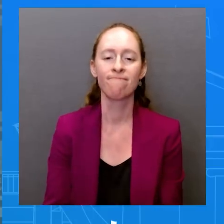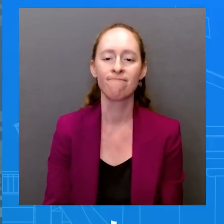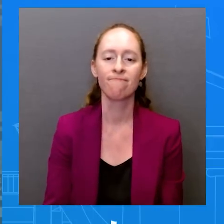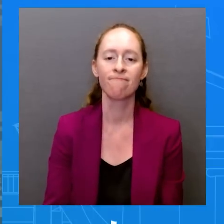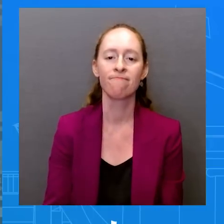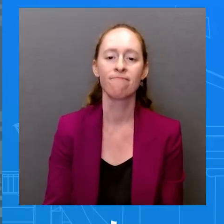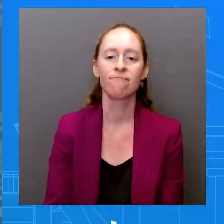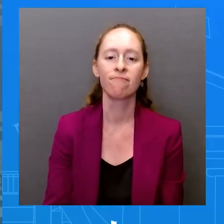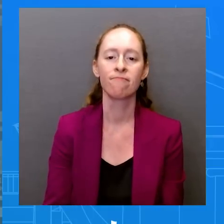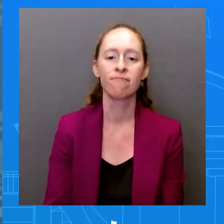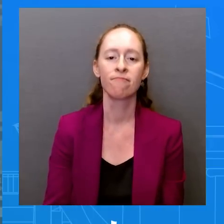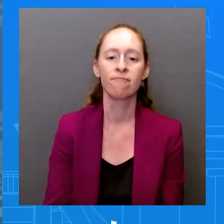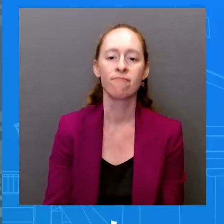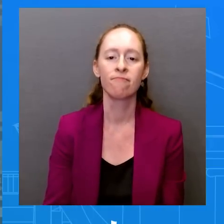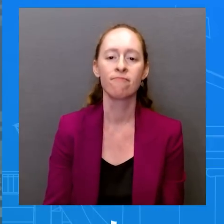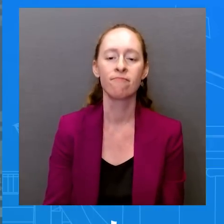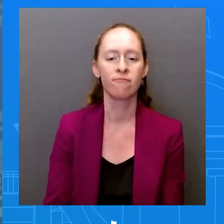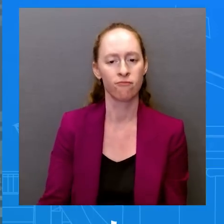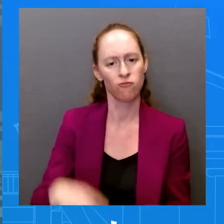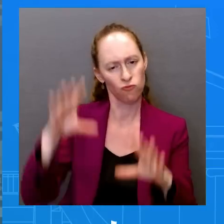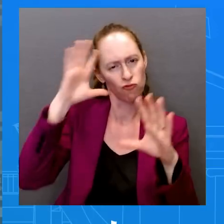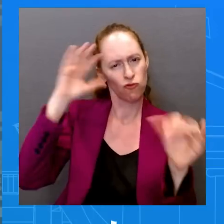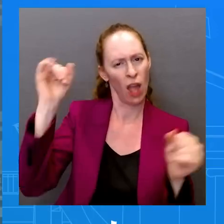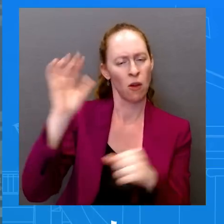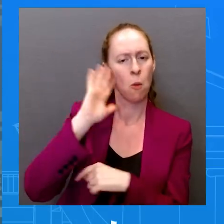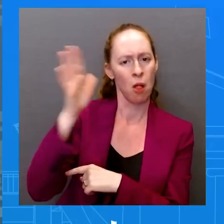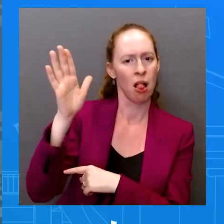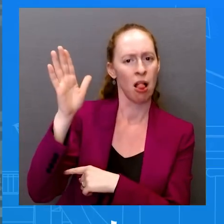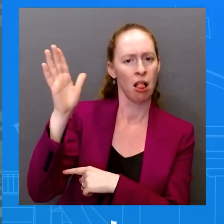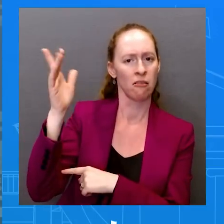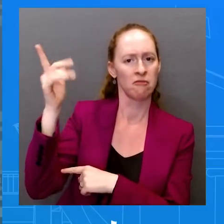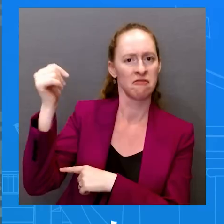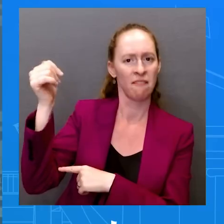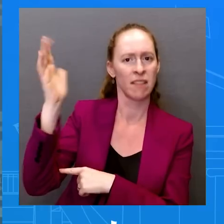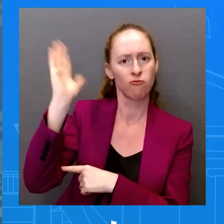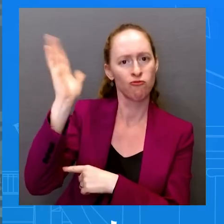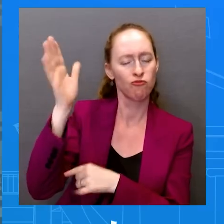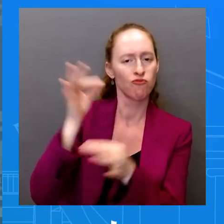and so I don't want to get ahead of that. But -- and I said this earlier: